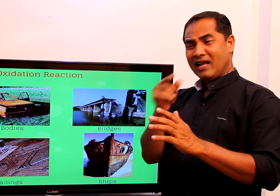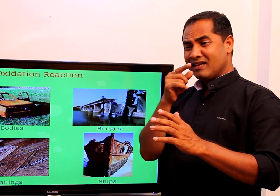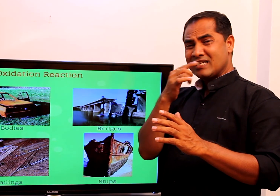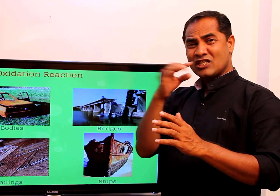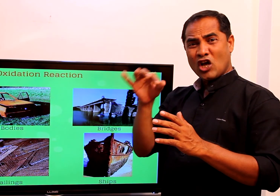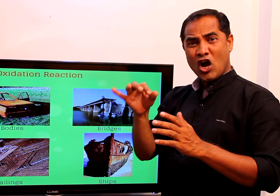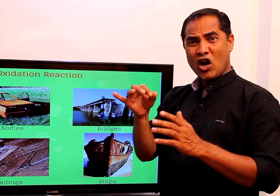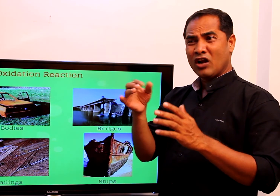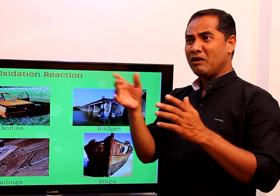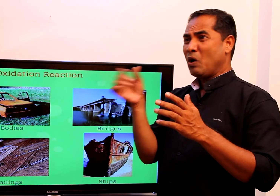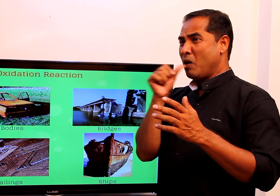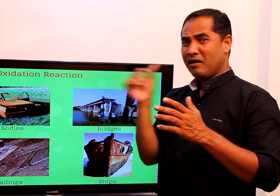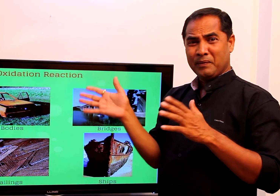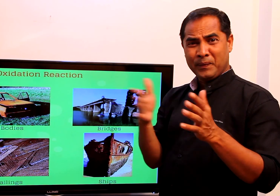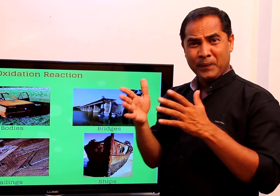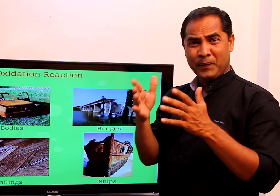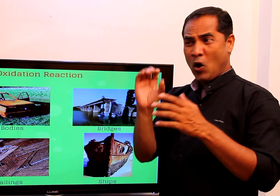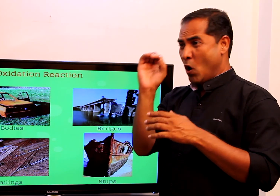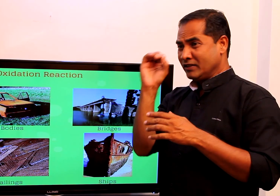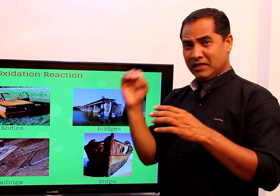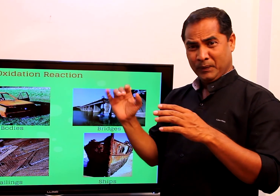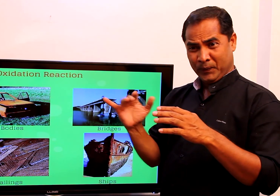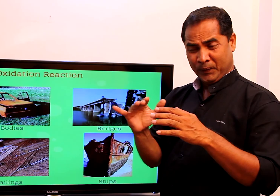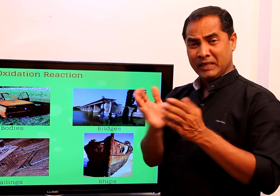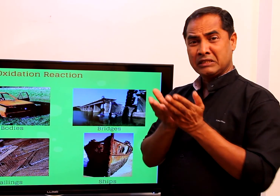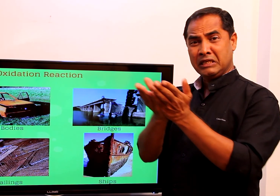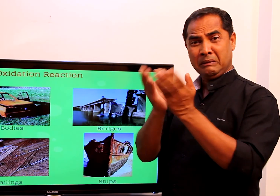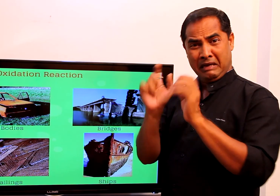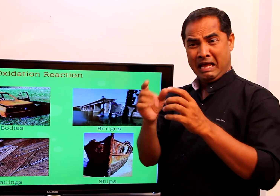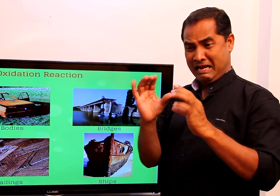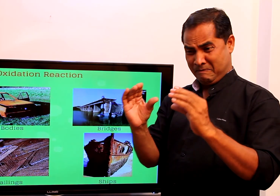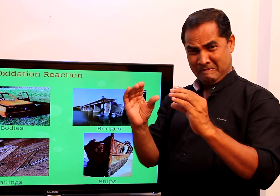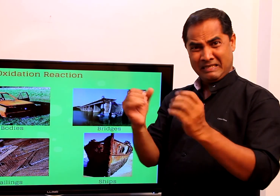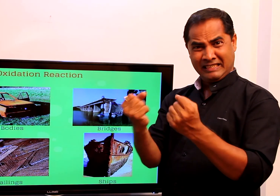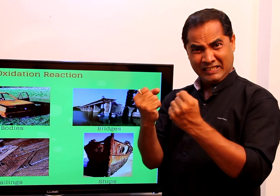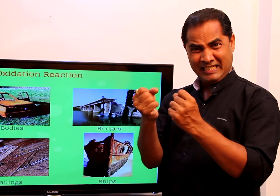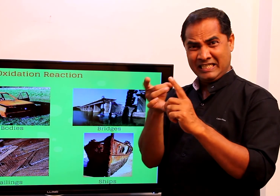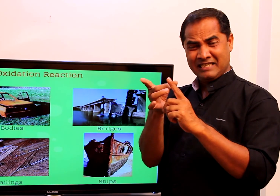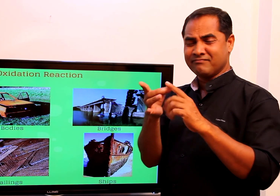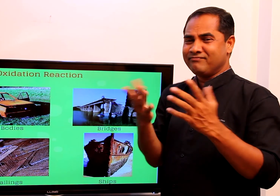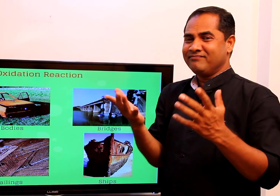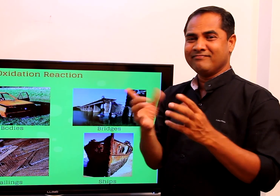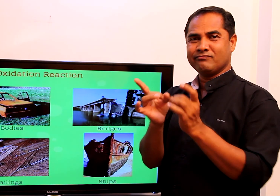these ships - because of the salt water, wind and moisture - the strongest of